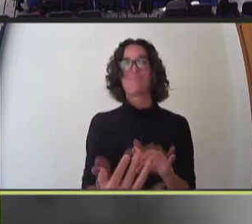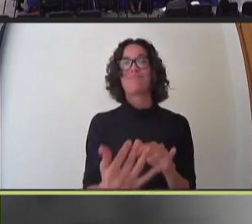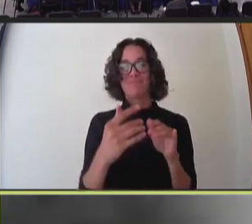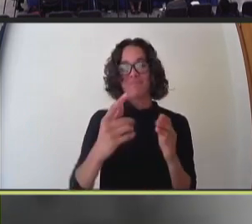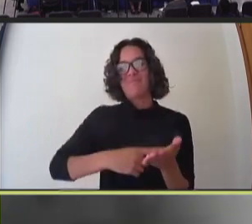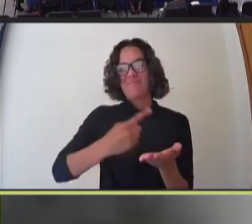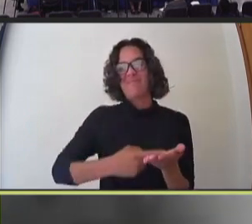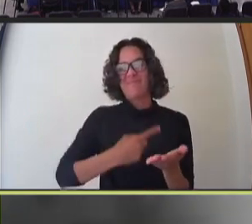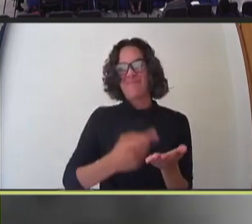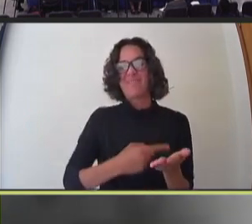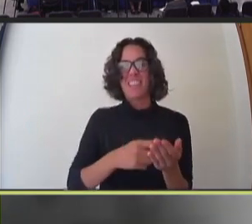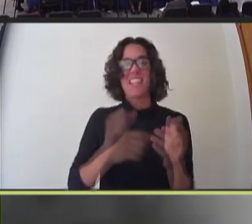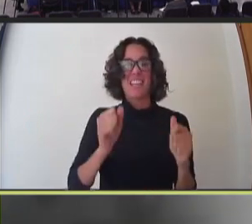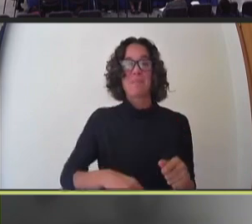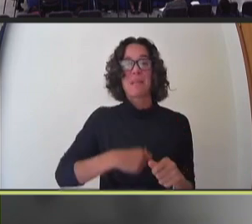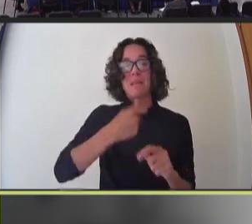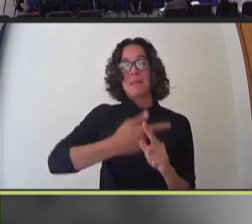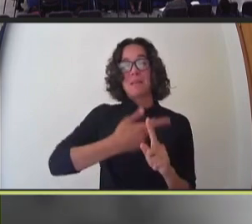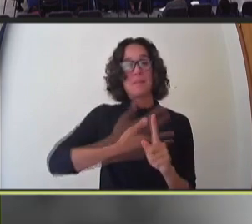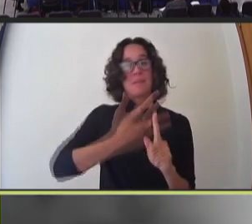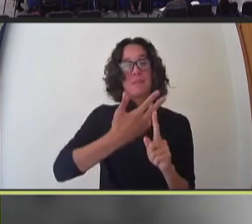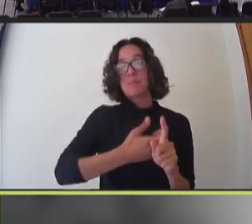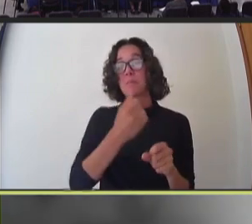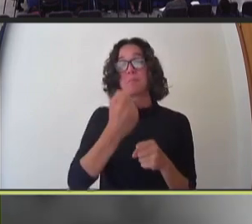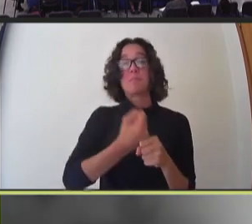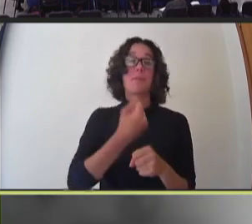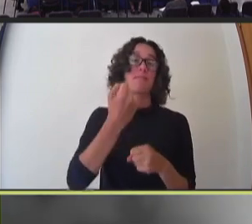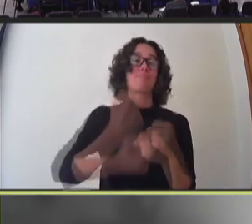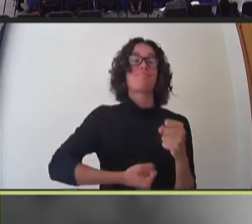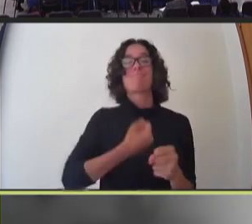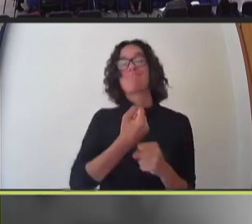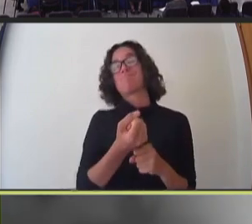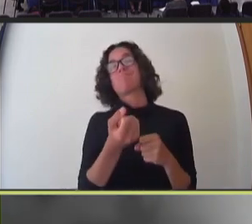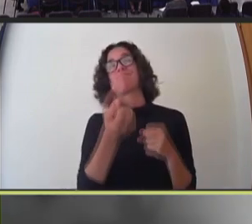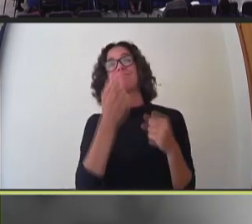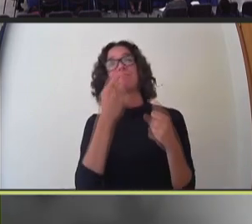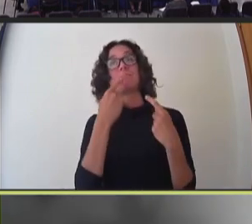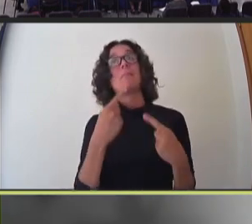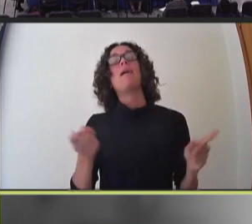to even years to get those changes in place before we're able to sign those agreements.